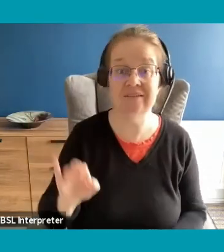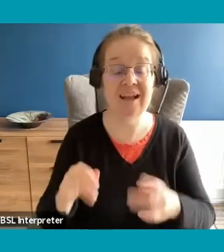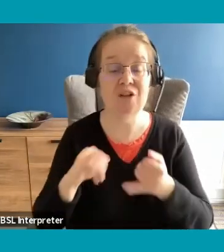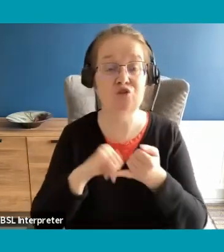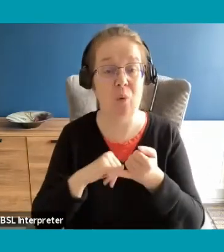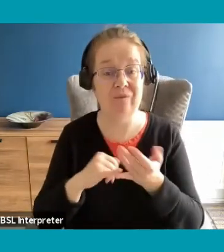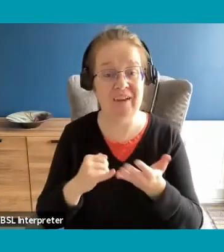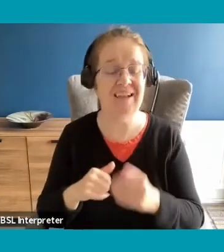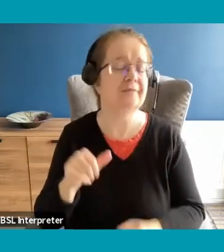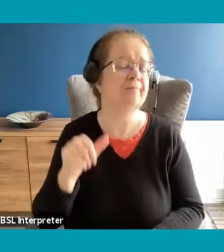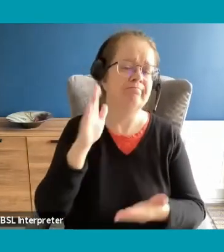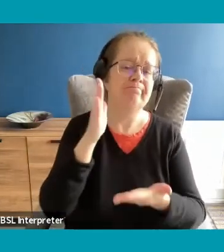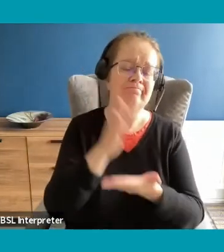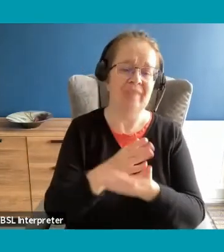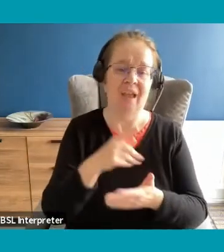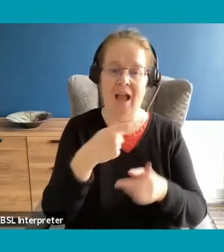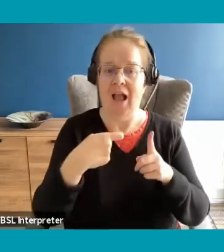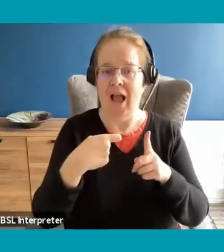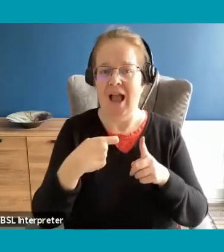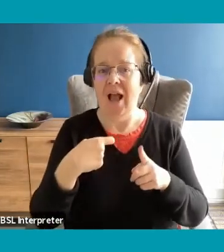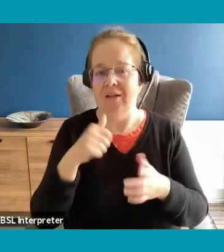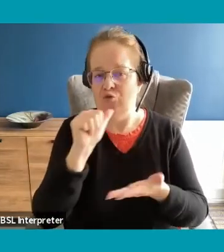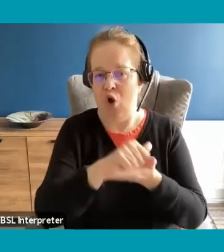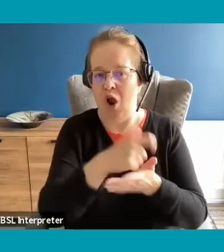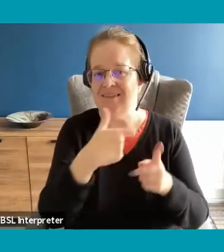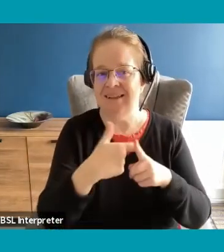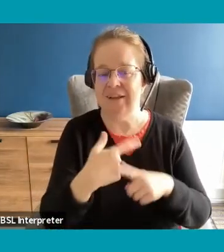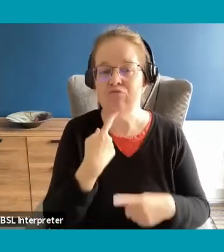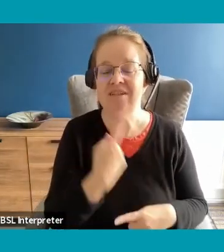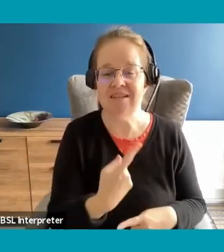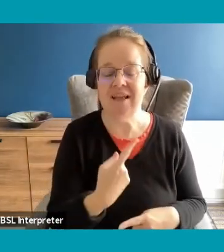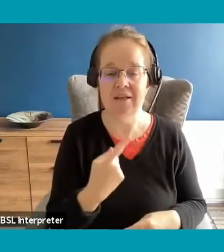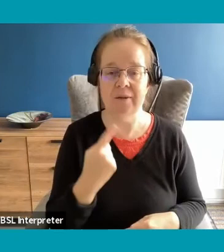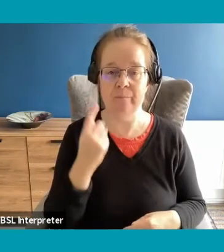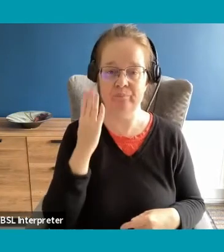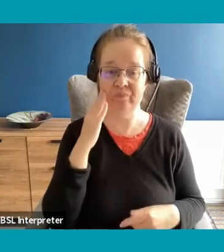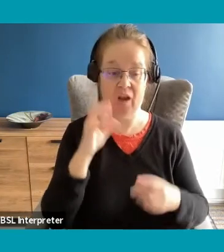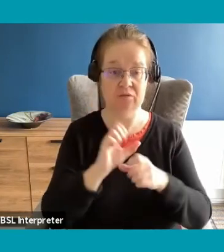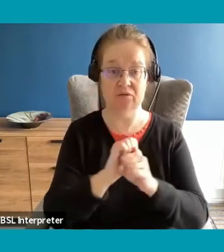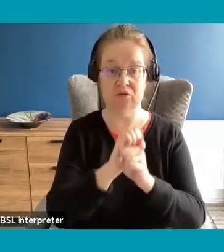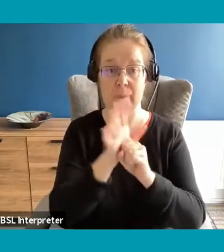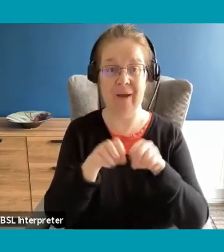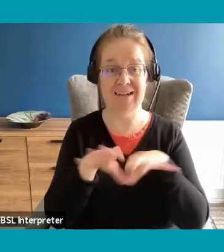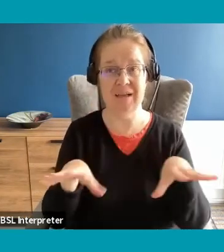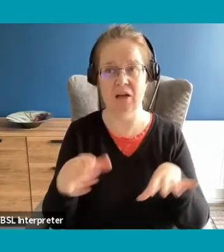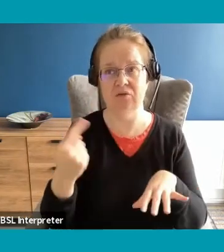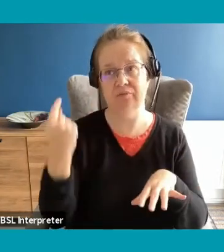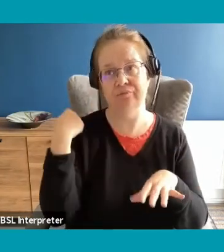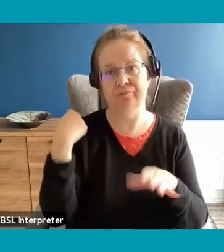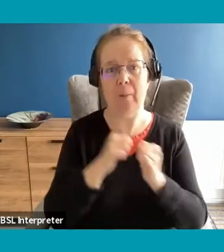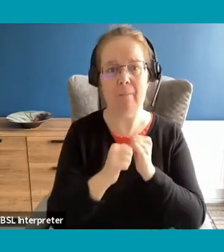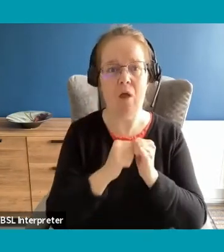and I think just to expand on what Kieran was saying. So when the pandemic started in March of 2020,